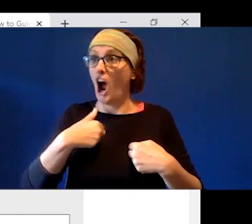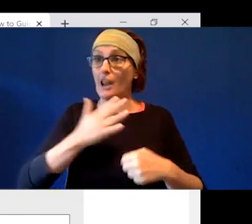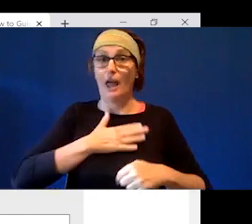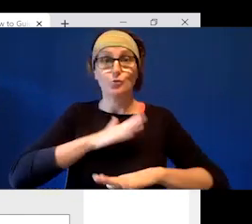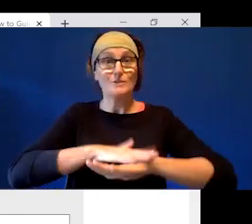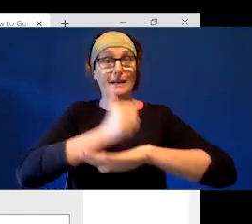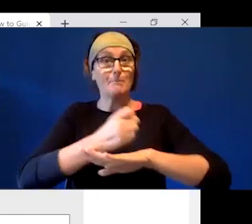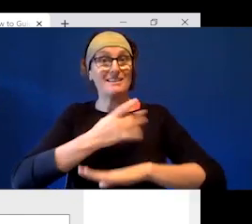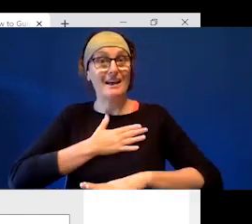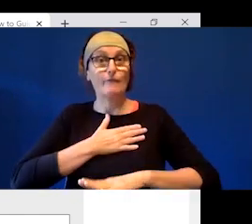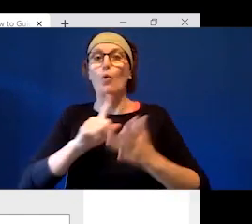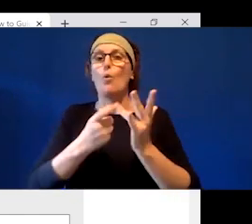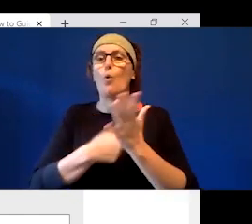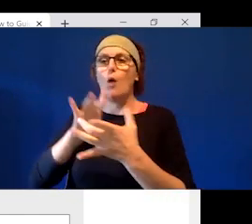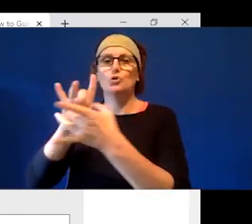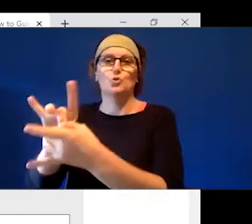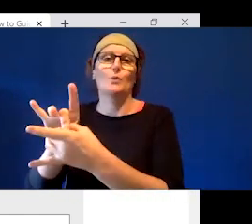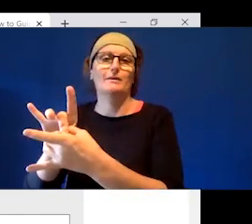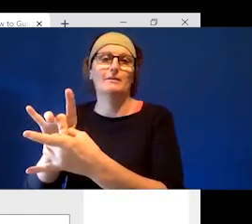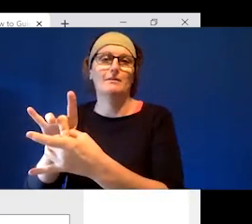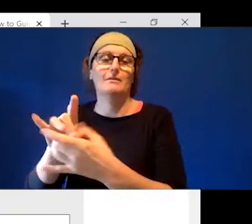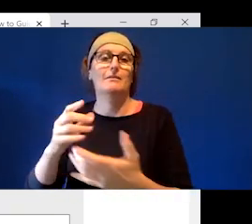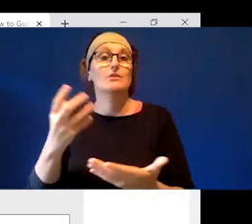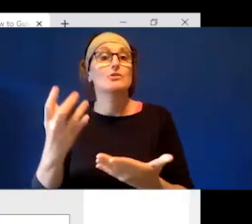To save time, and start - do save time and start efforts